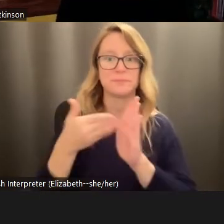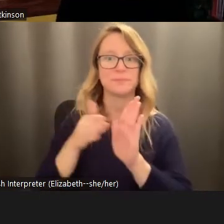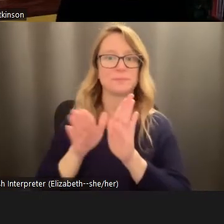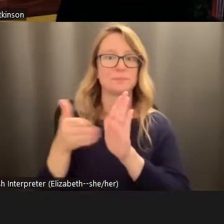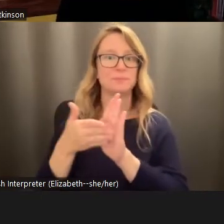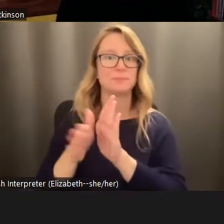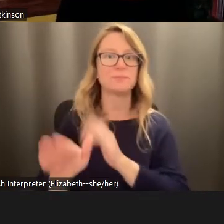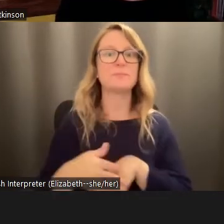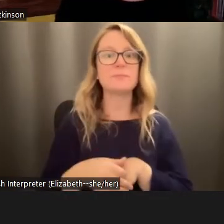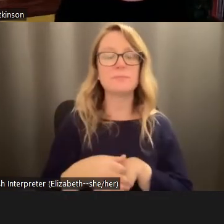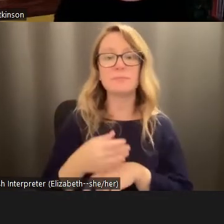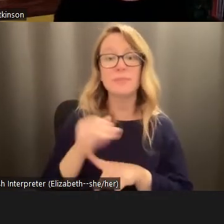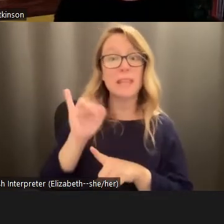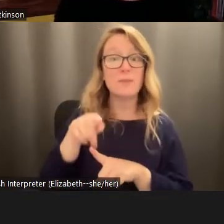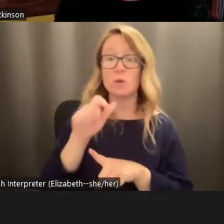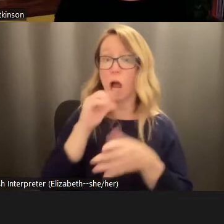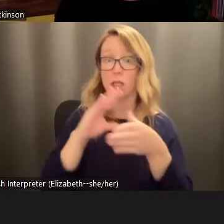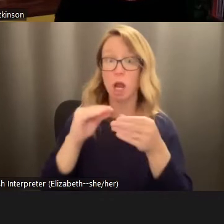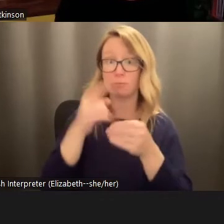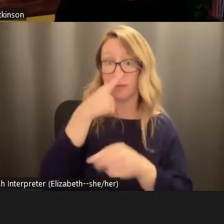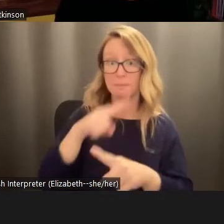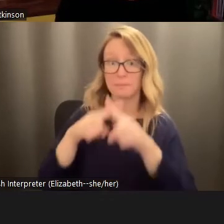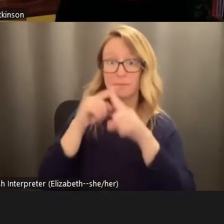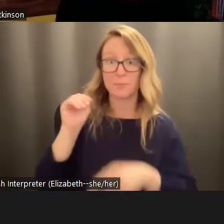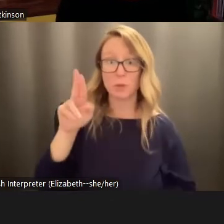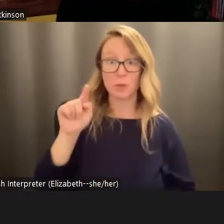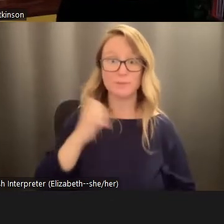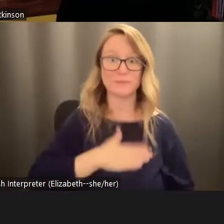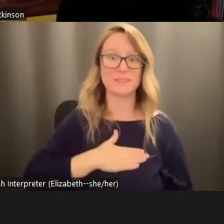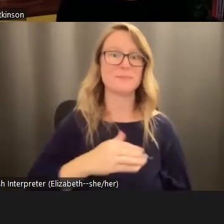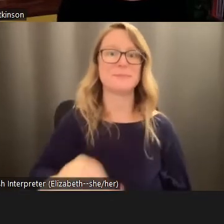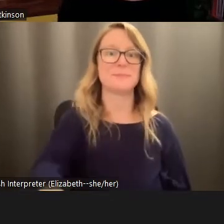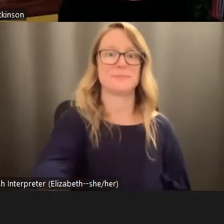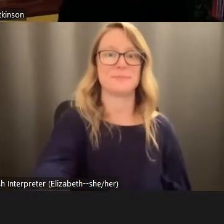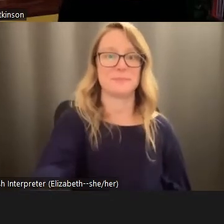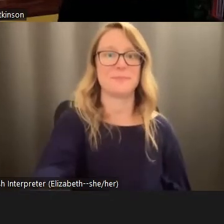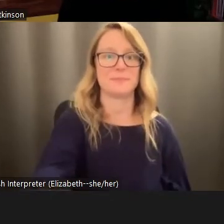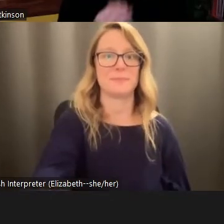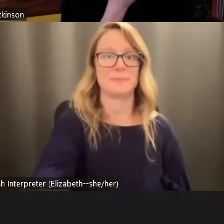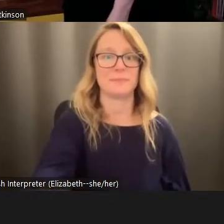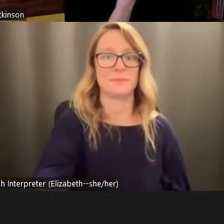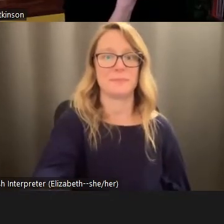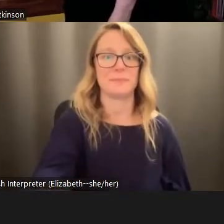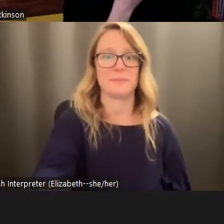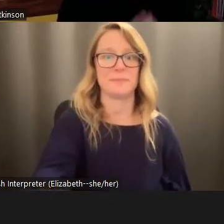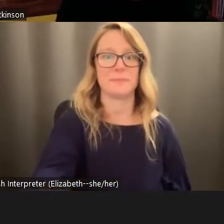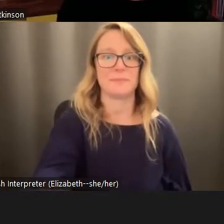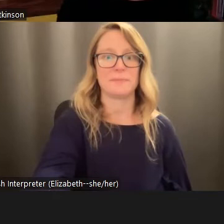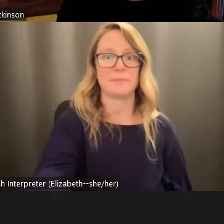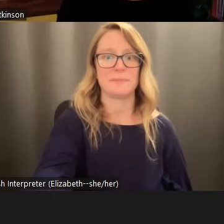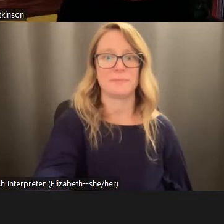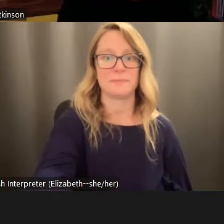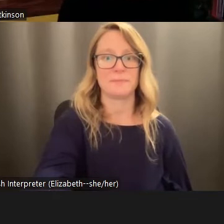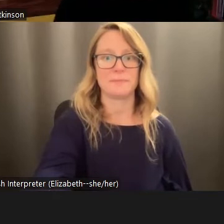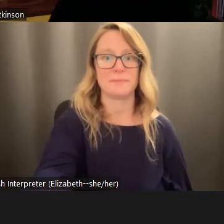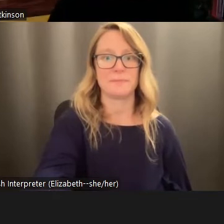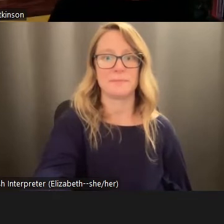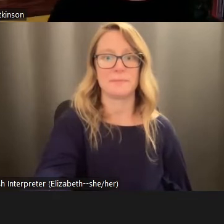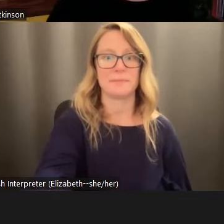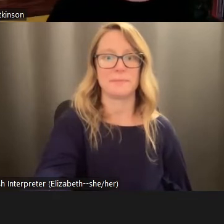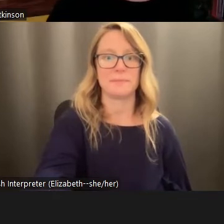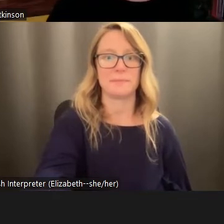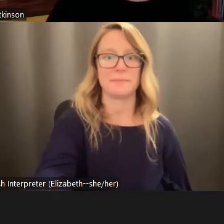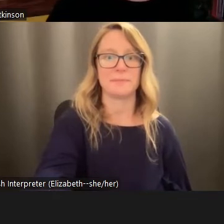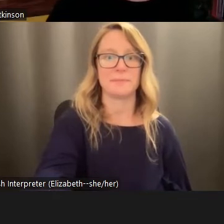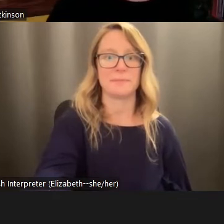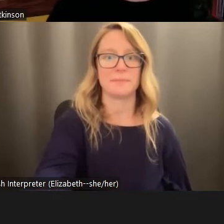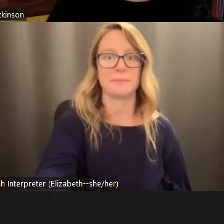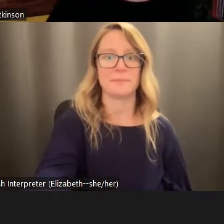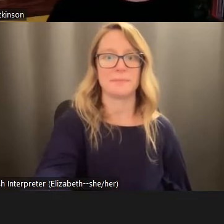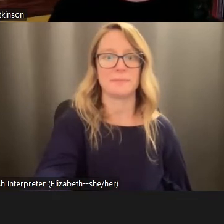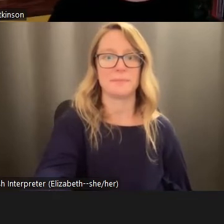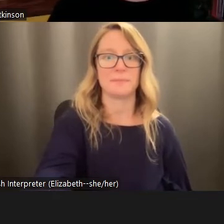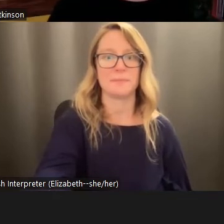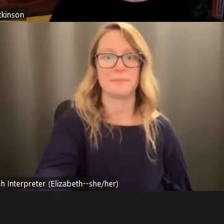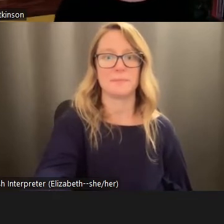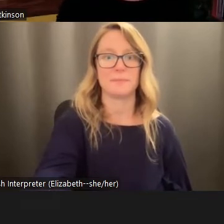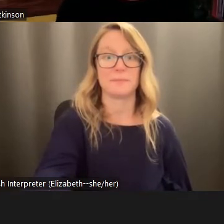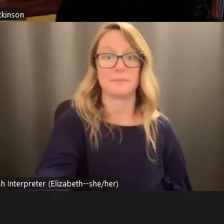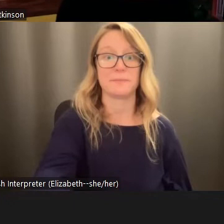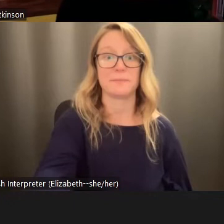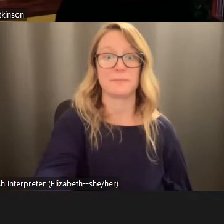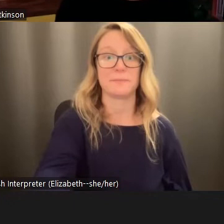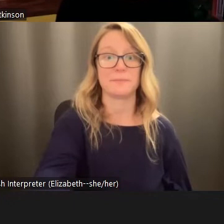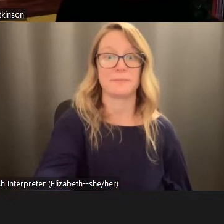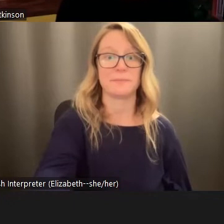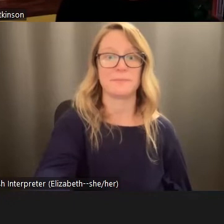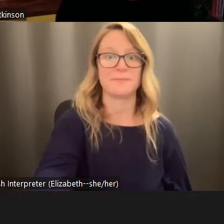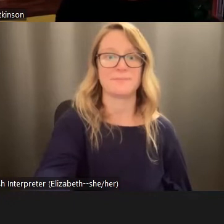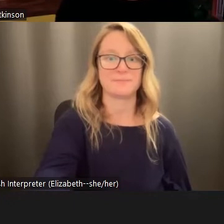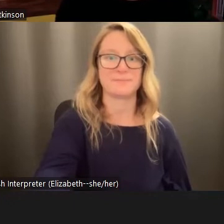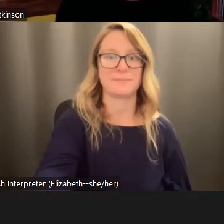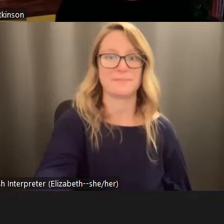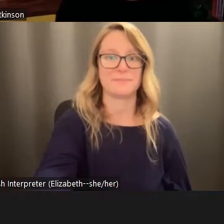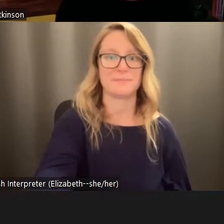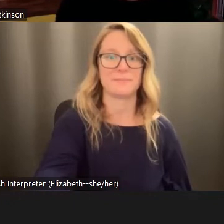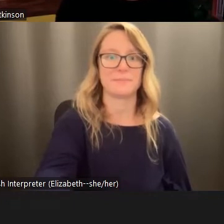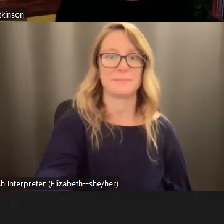And if I'm if you're not talking if you could mute yourself. I